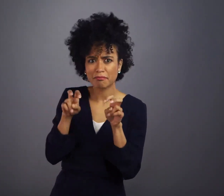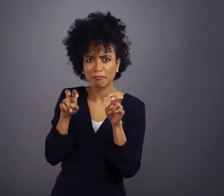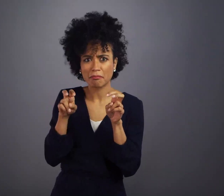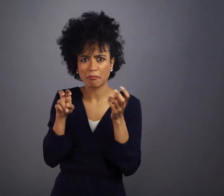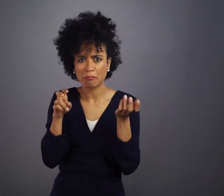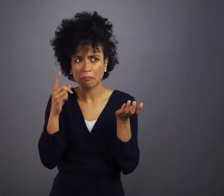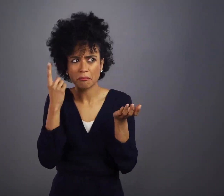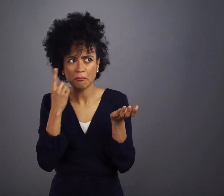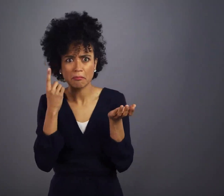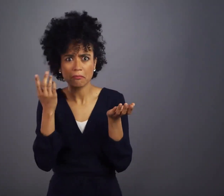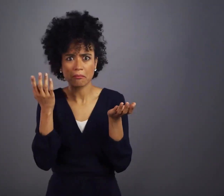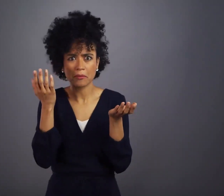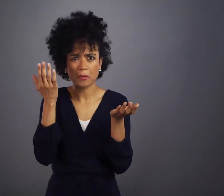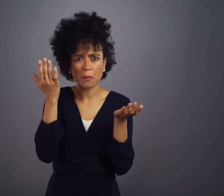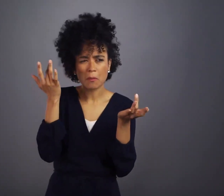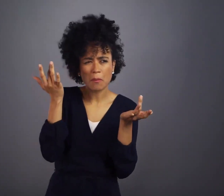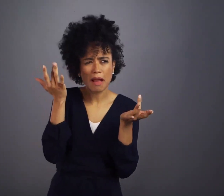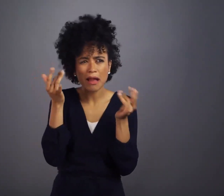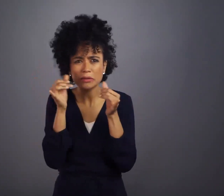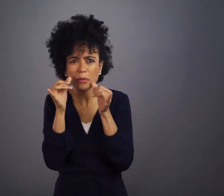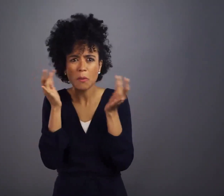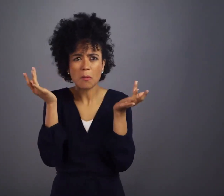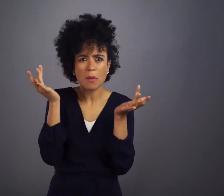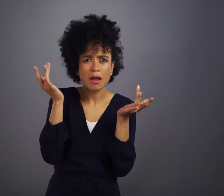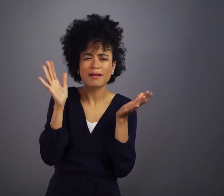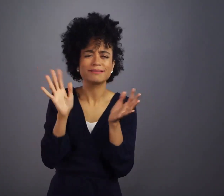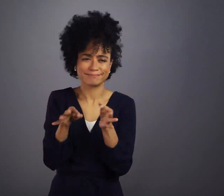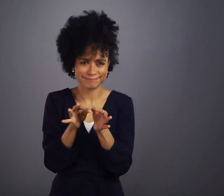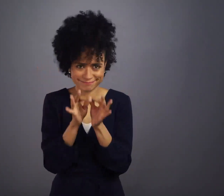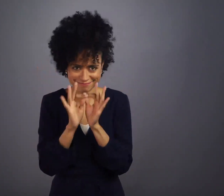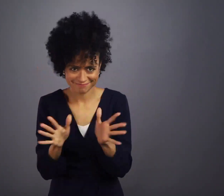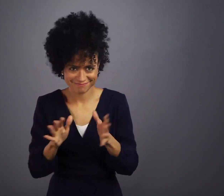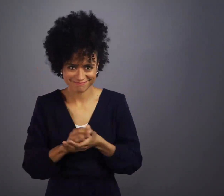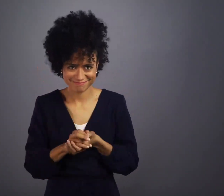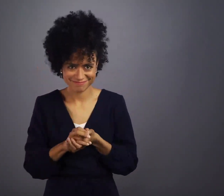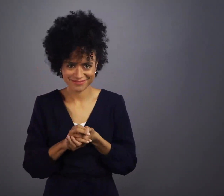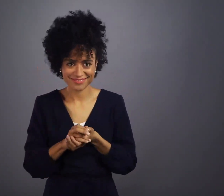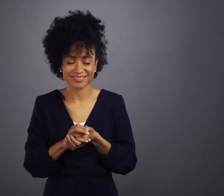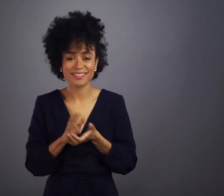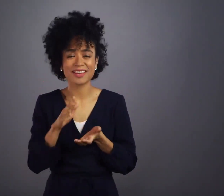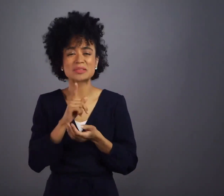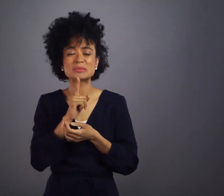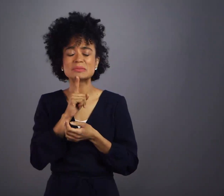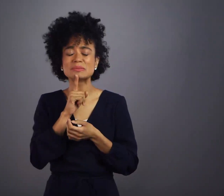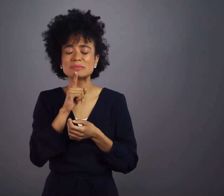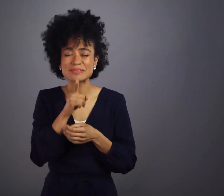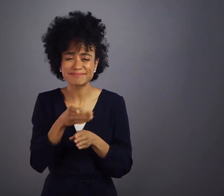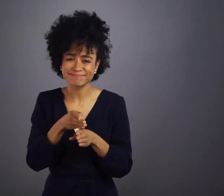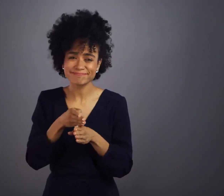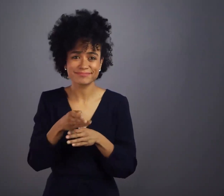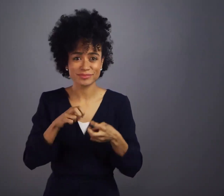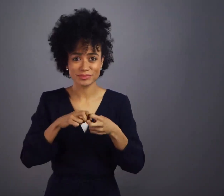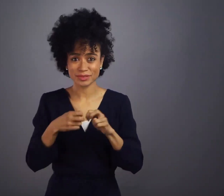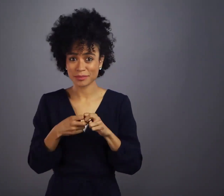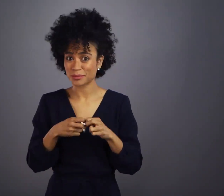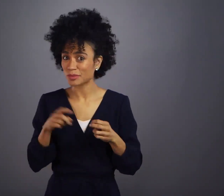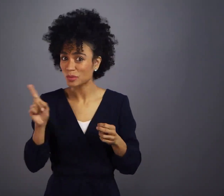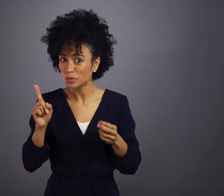thereby setting the terrible cycle in motion. Therefore, the main problem of the alcoholic centers in his mind,